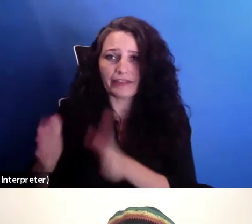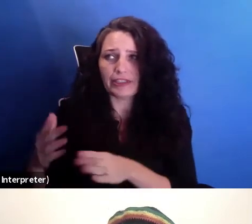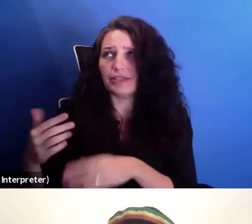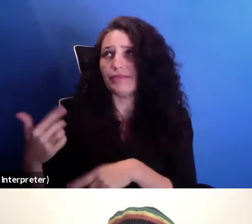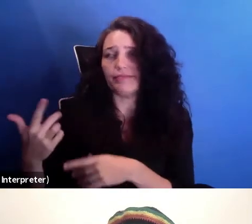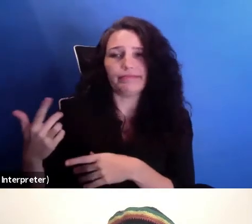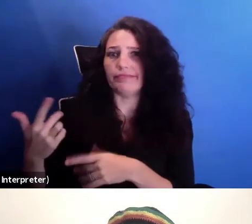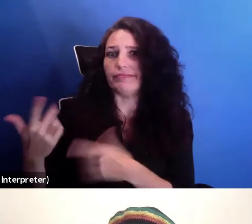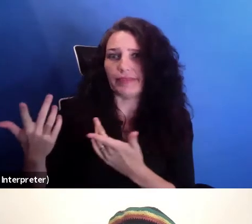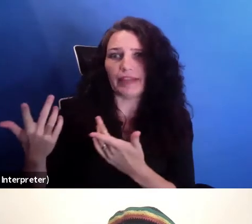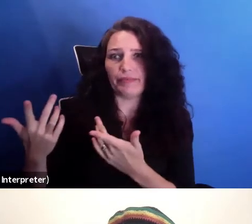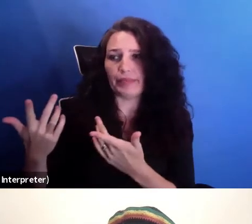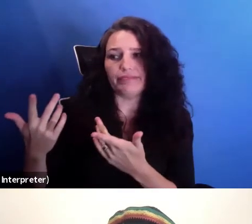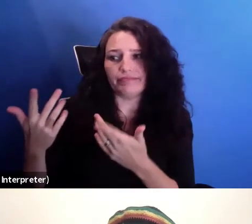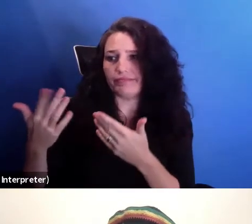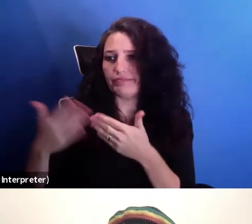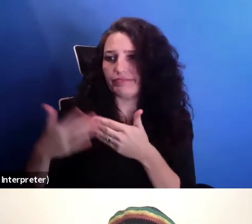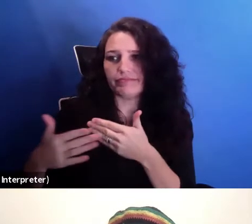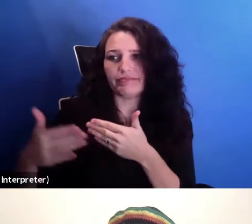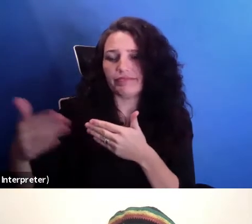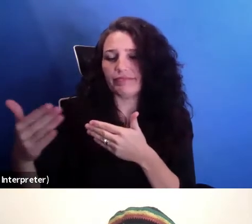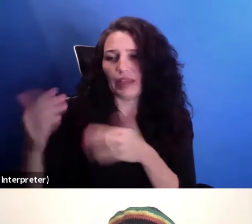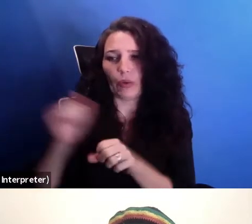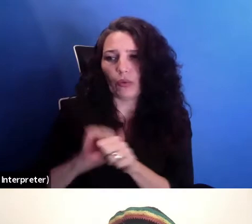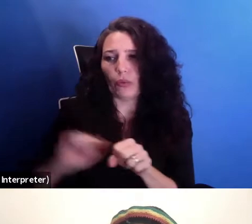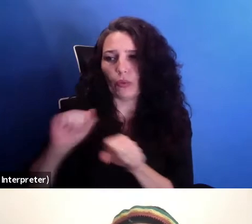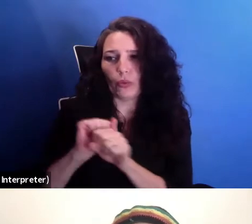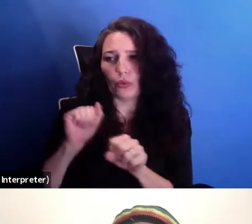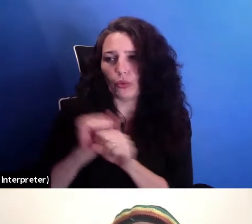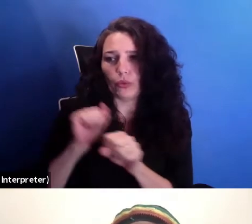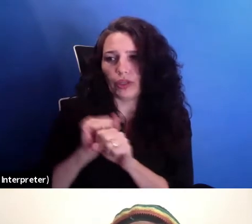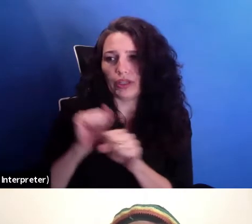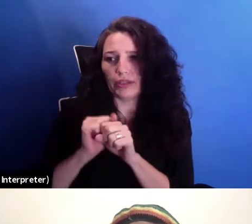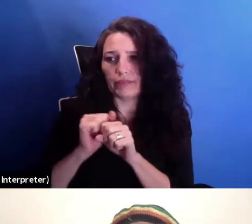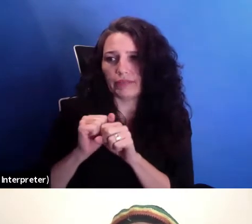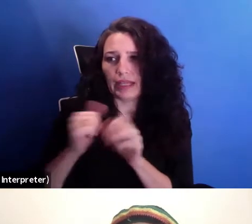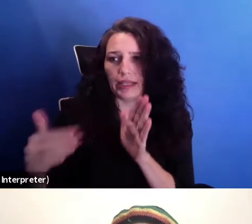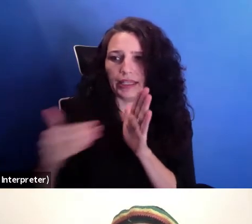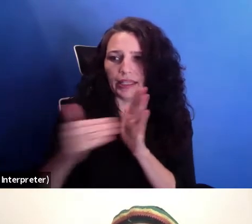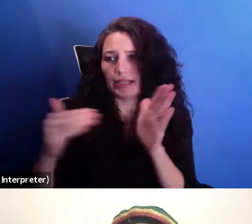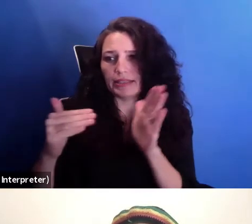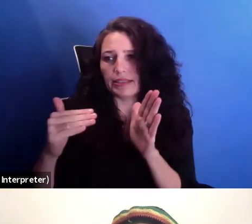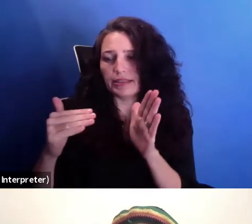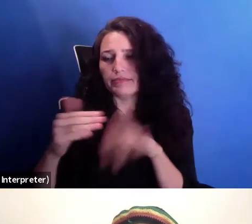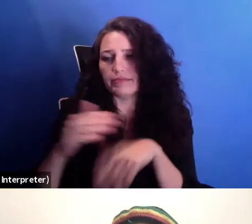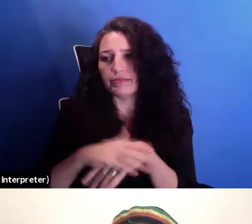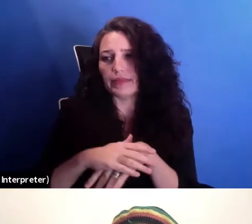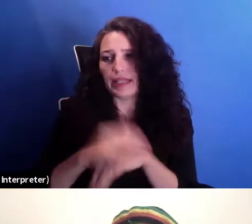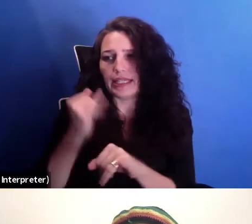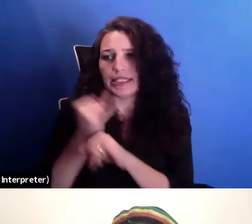in looking at the impact of institutionalization on people and the rights of people who are institutionalized.